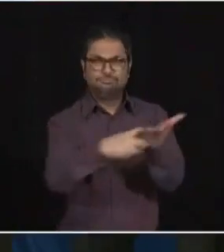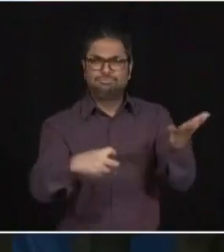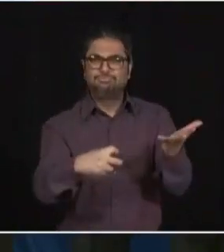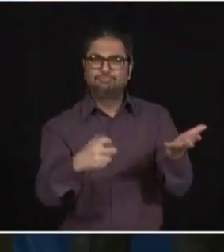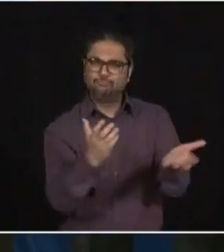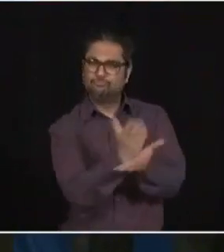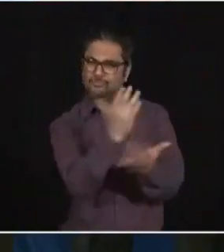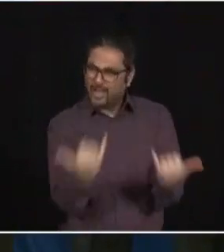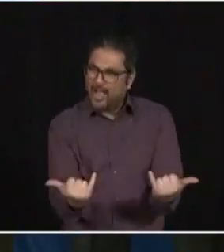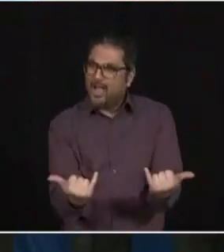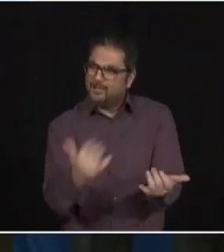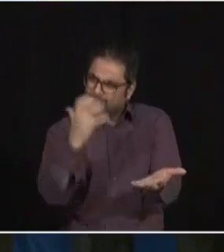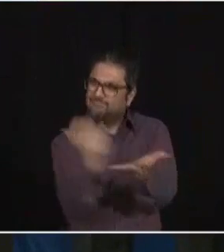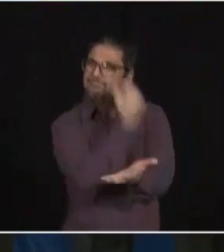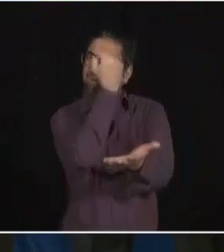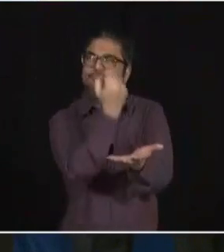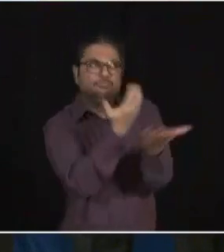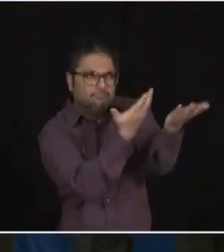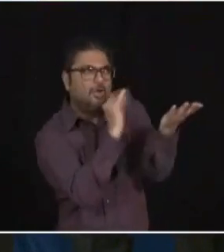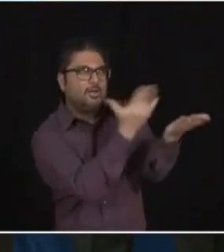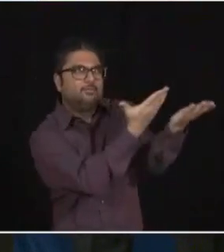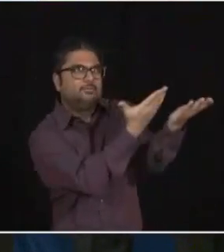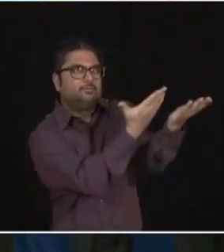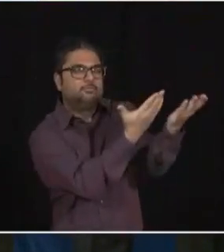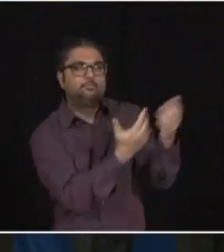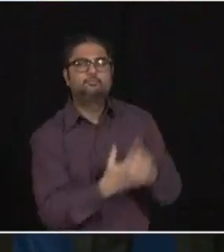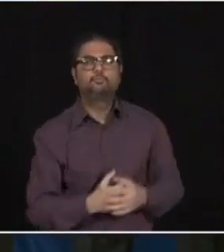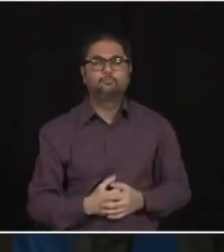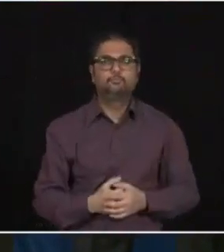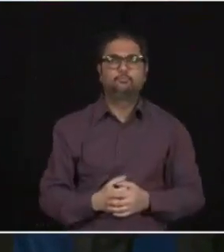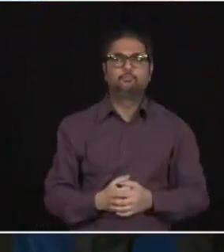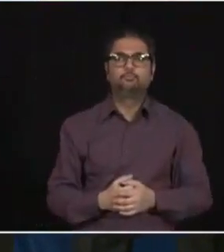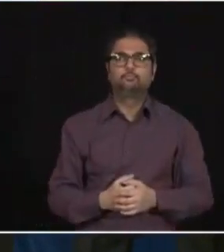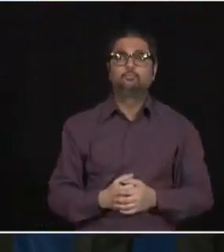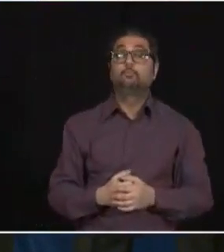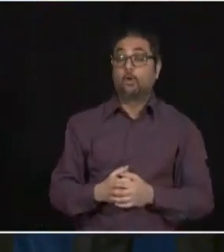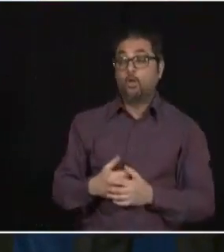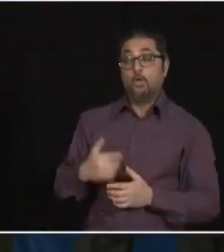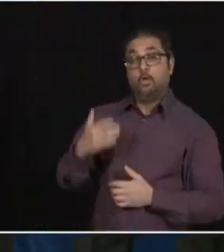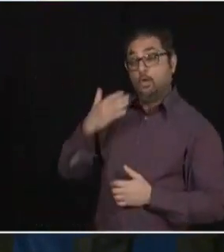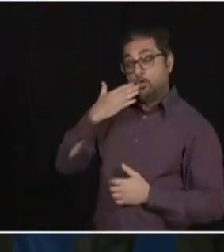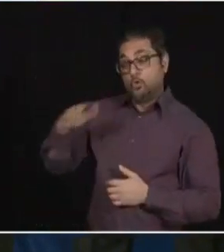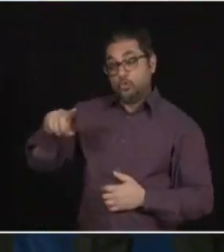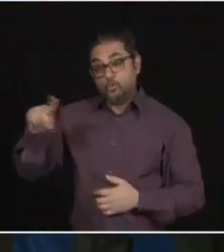You know something? That's a great question, Morgan, but I can't do that.